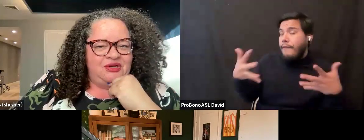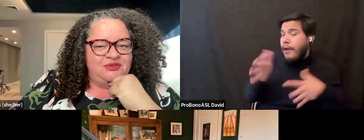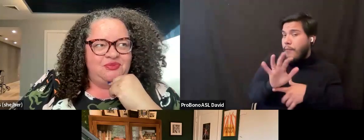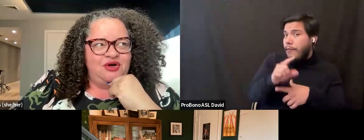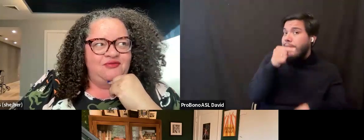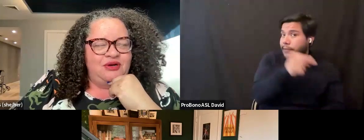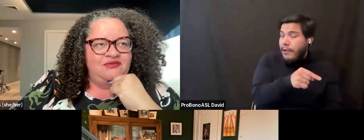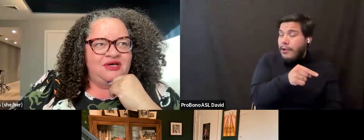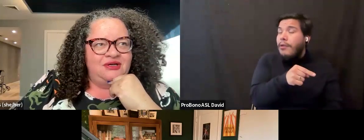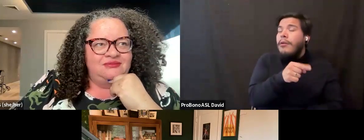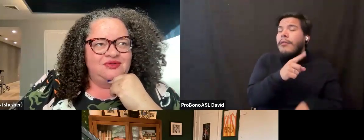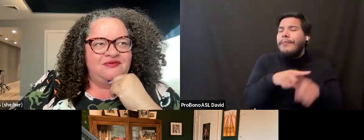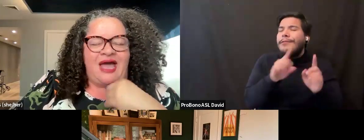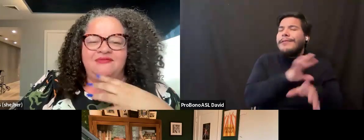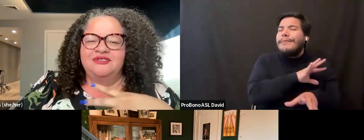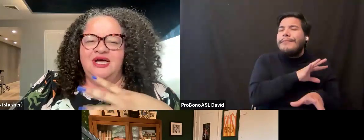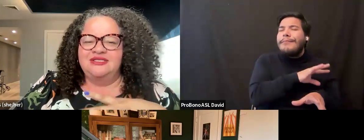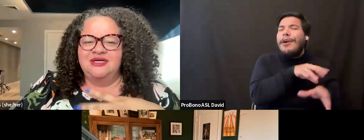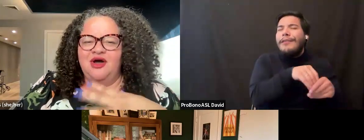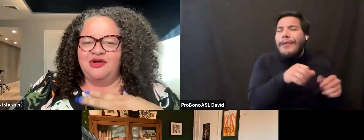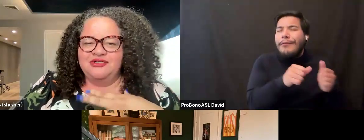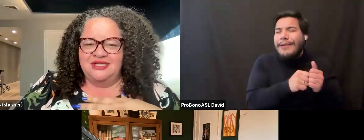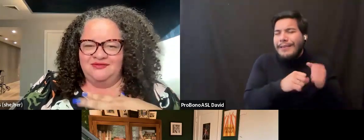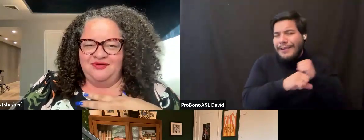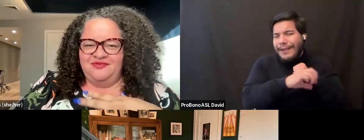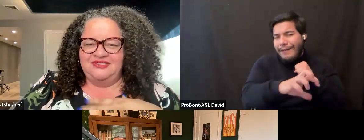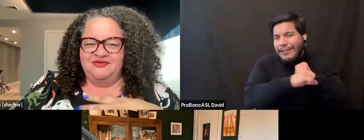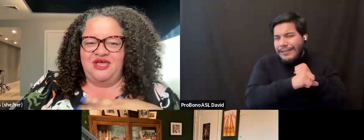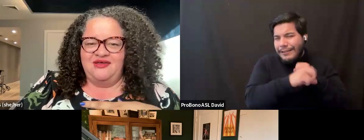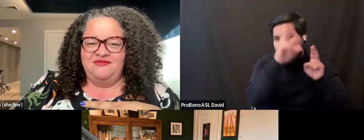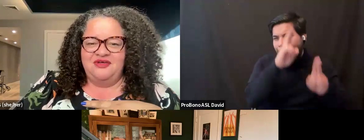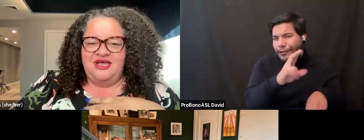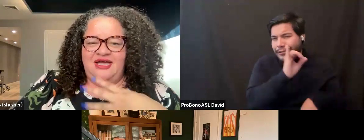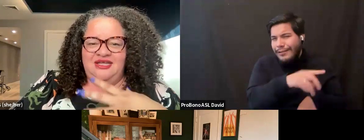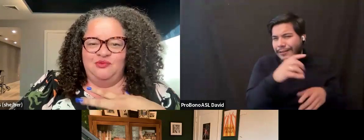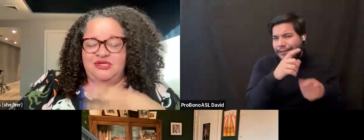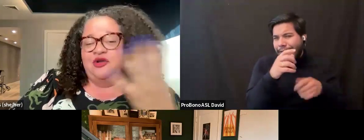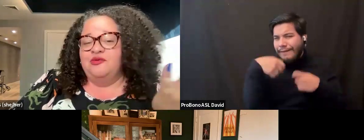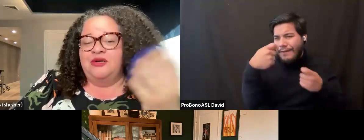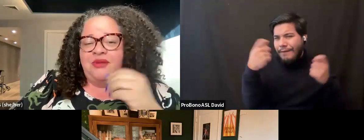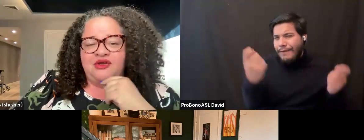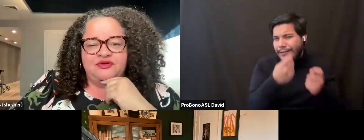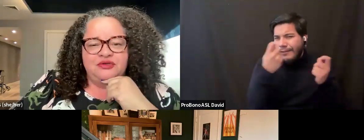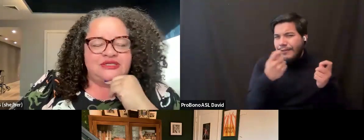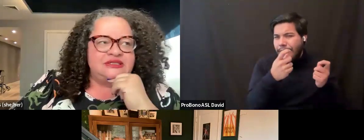but it was part of one of the sort of advertising honors that the film festival gave and it was underwritten by Novo Nordisk.